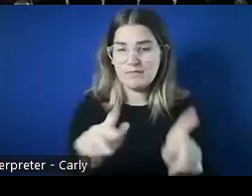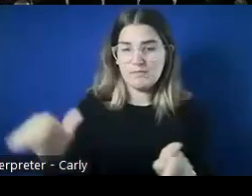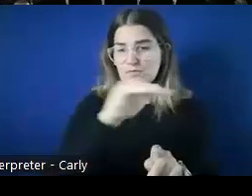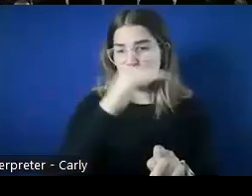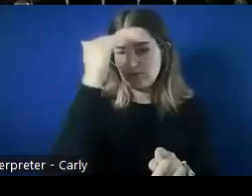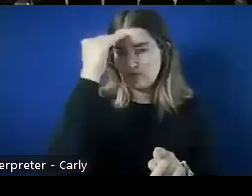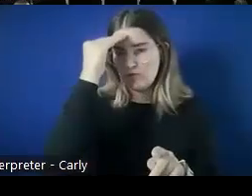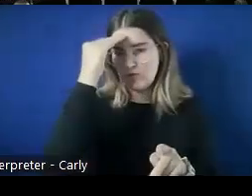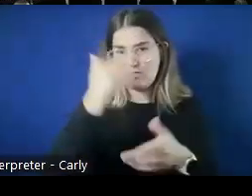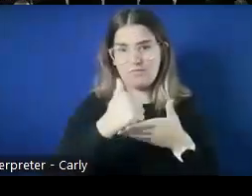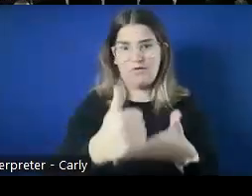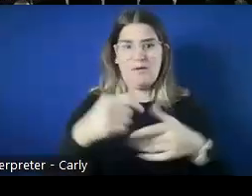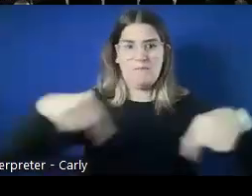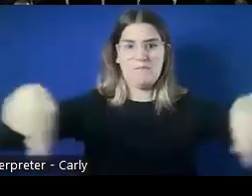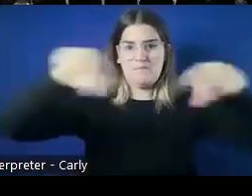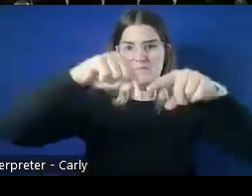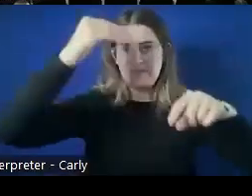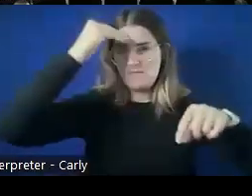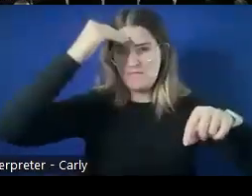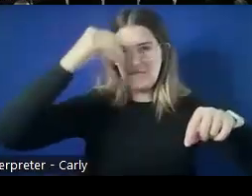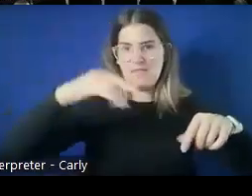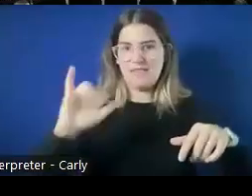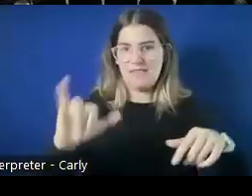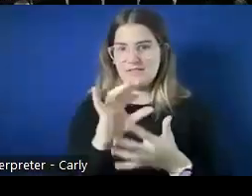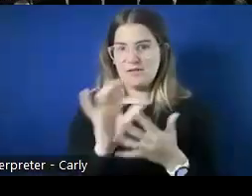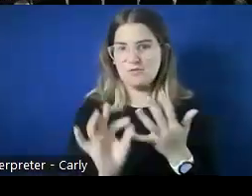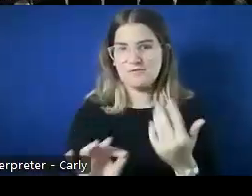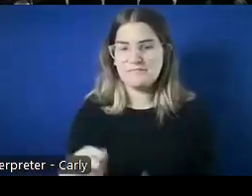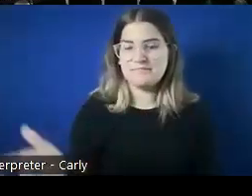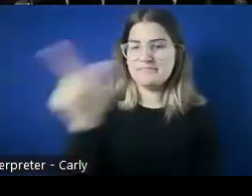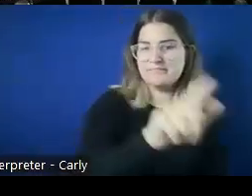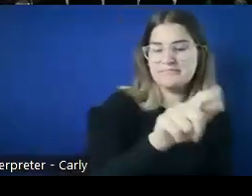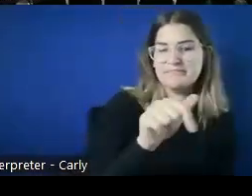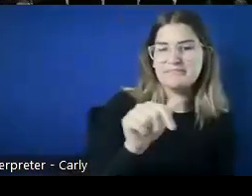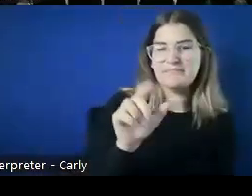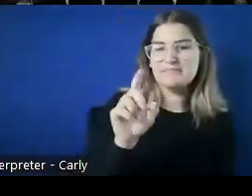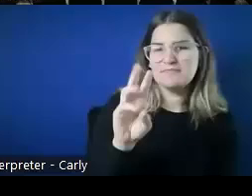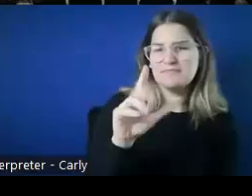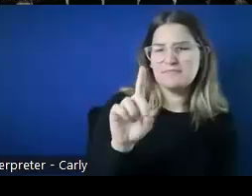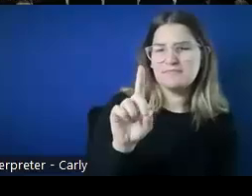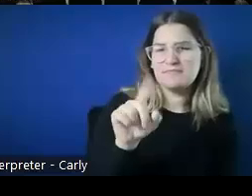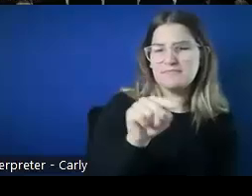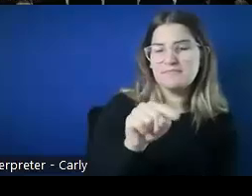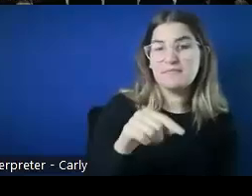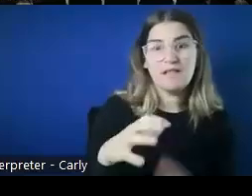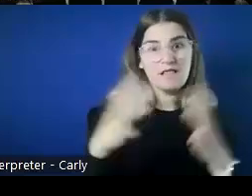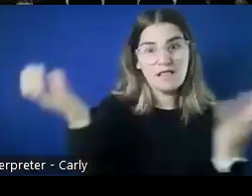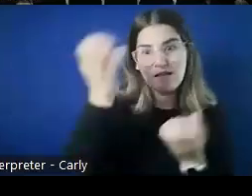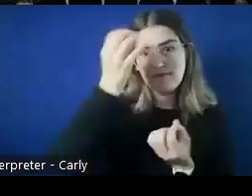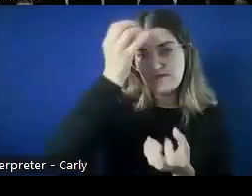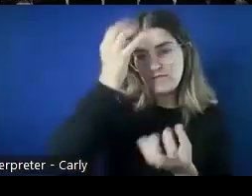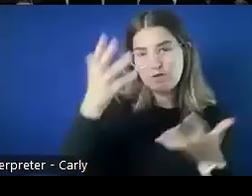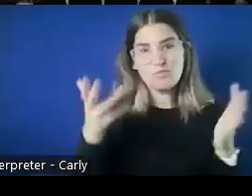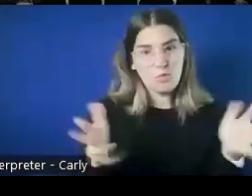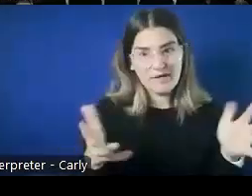them um we actually have quite a bit of information um already about surrounding